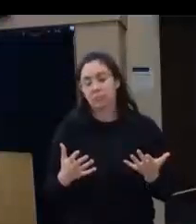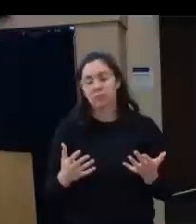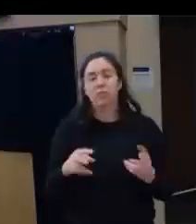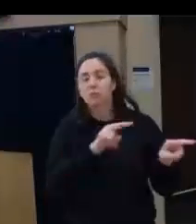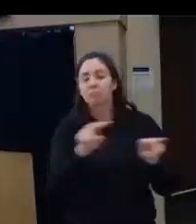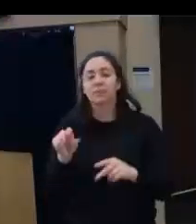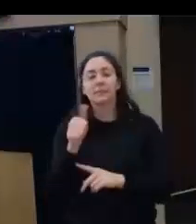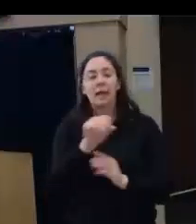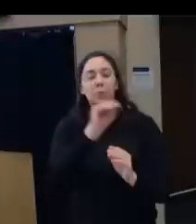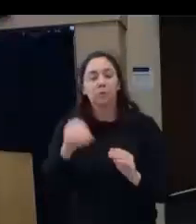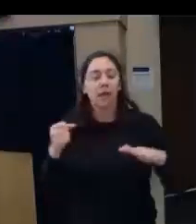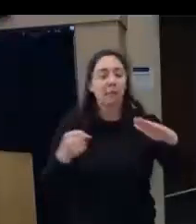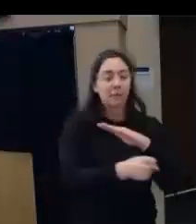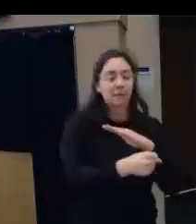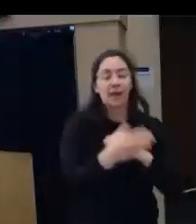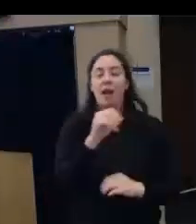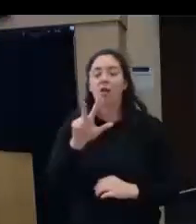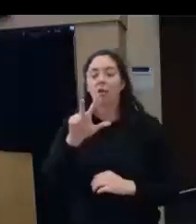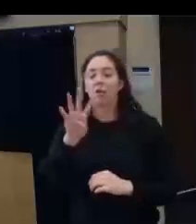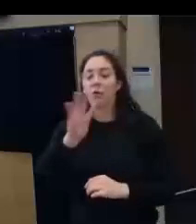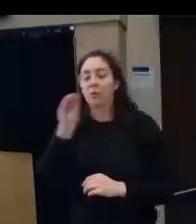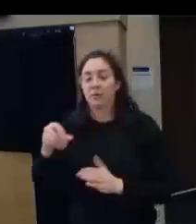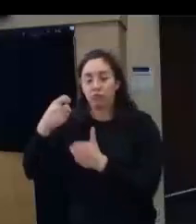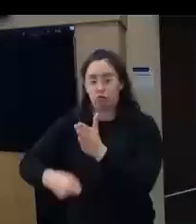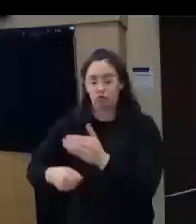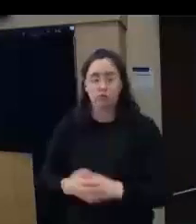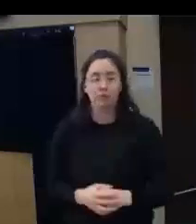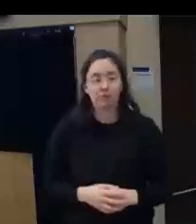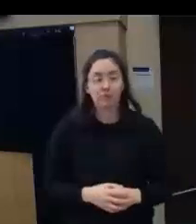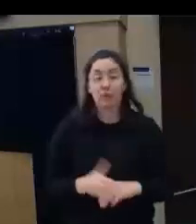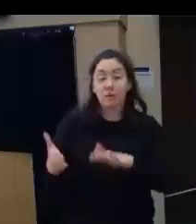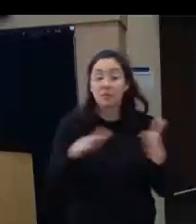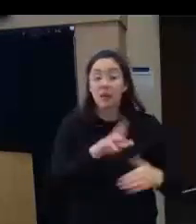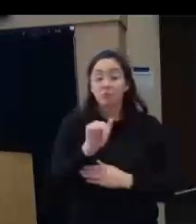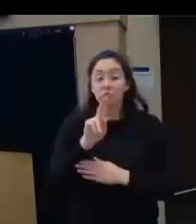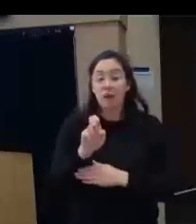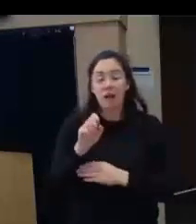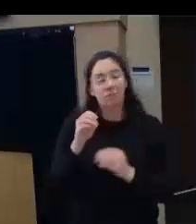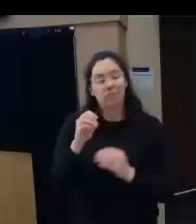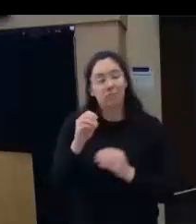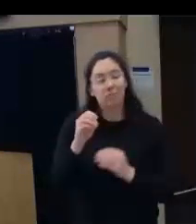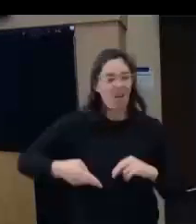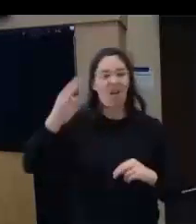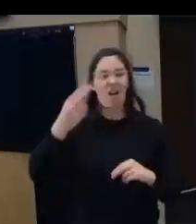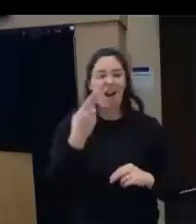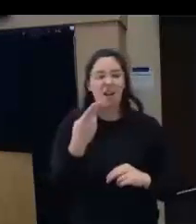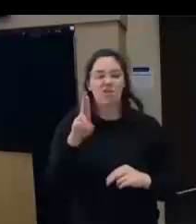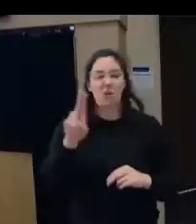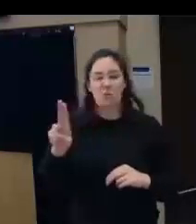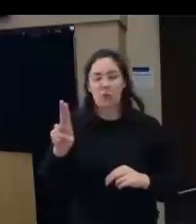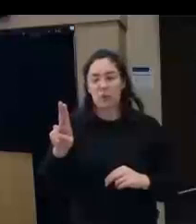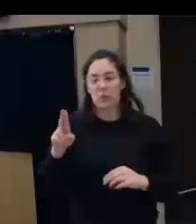but 34% of charges the mortality rate was higher for these high resource use admissions so 16% um